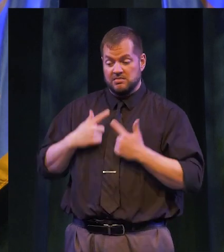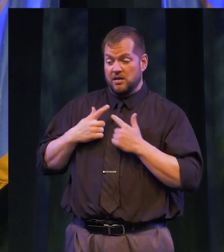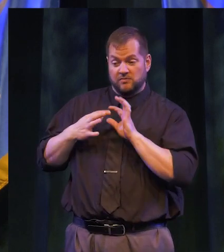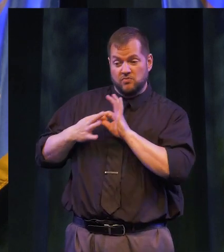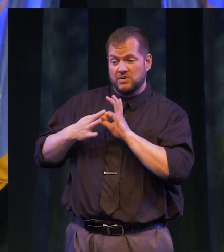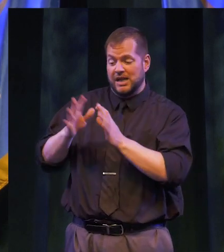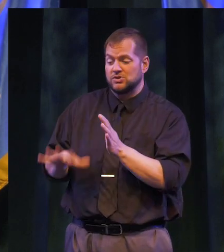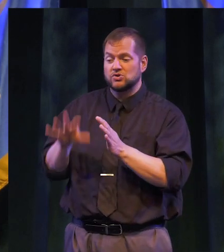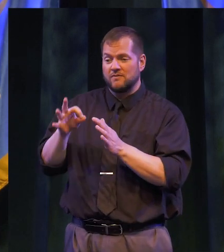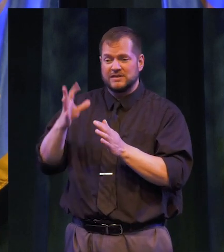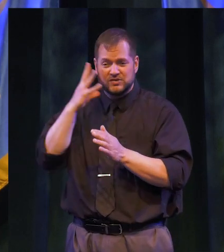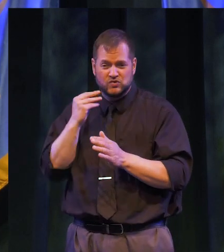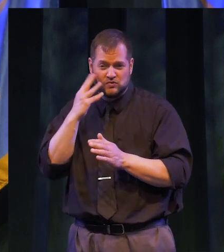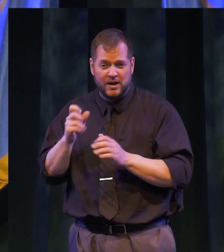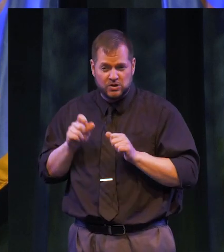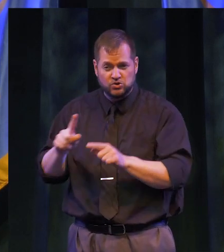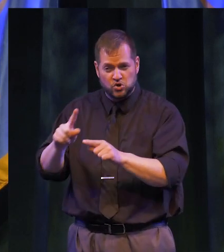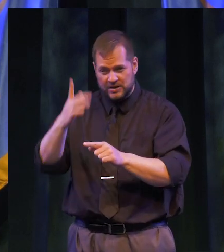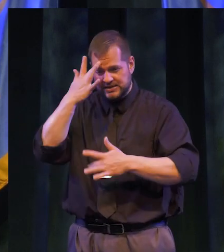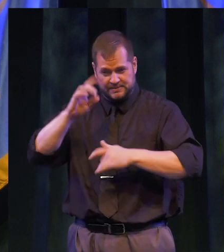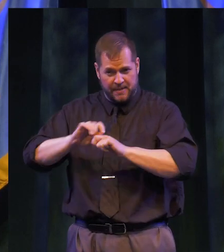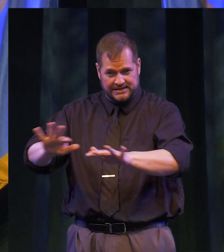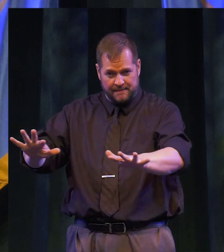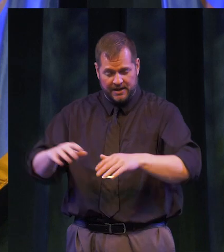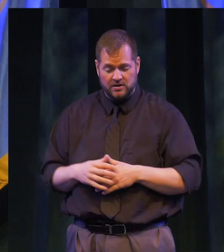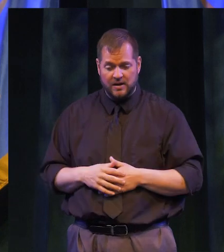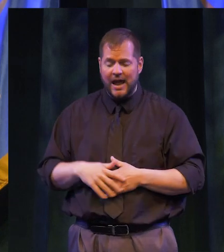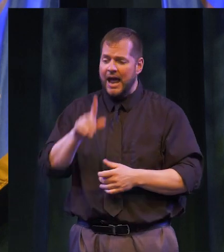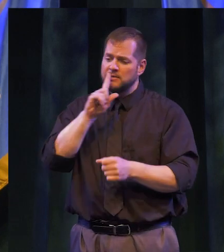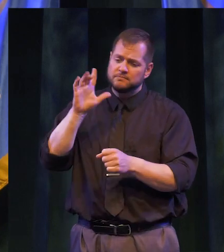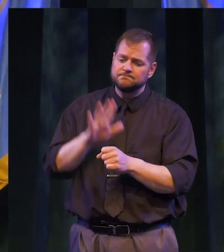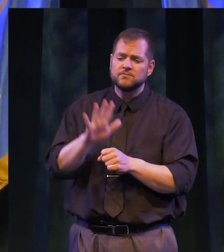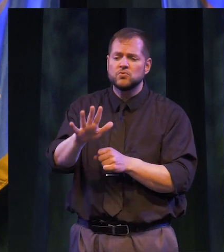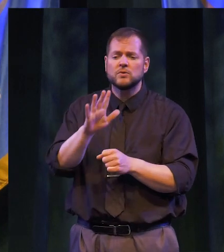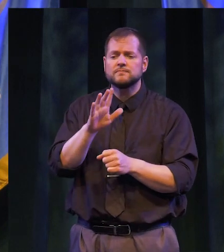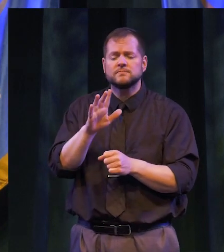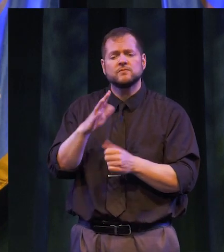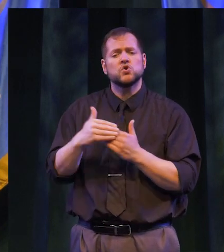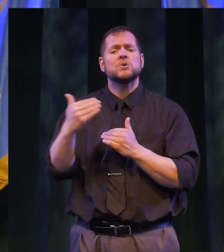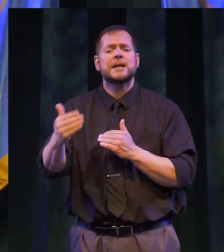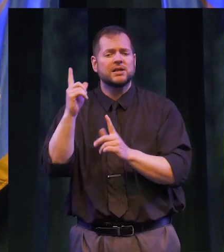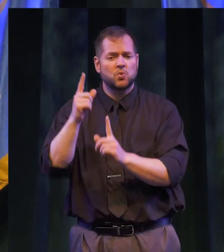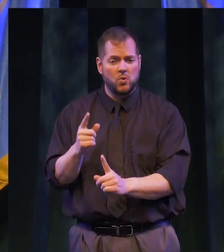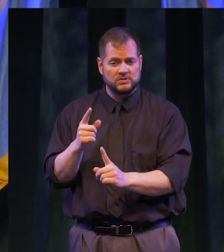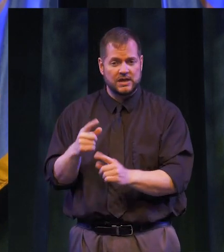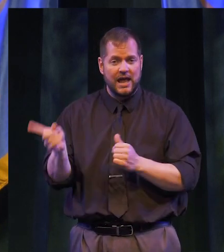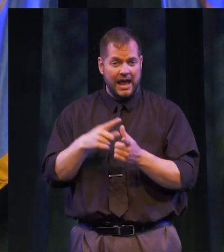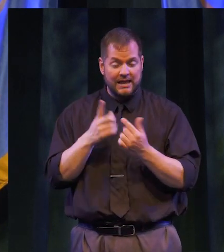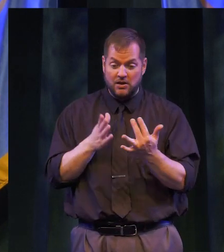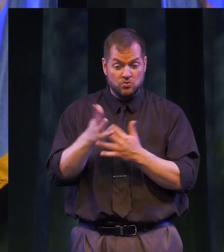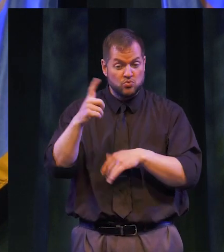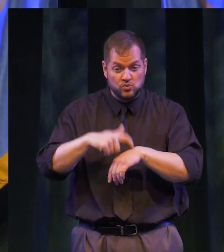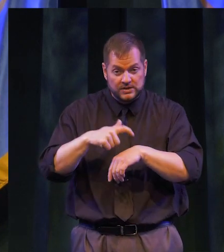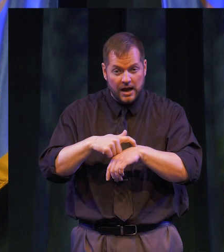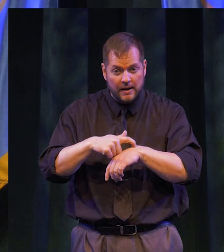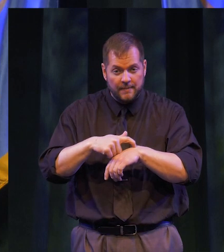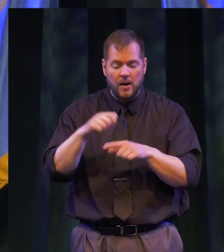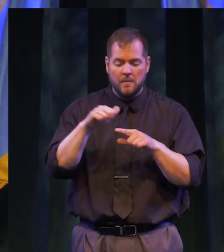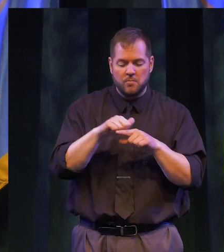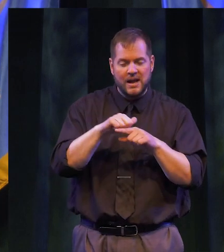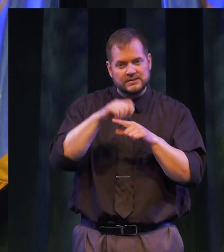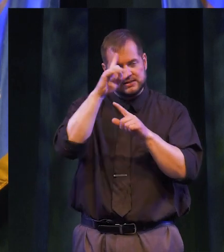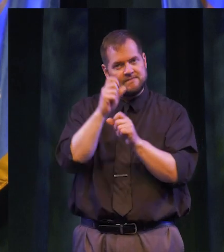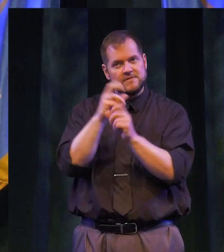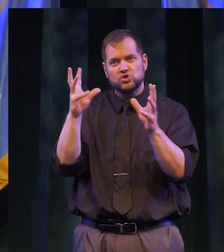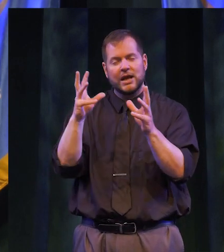you have uncovered during the pandemic -- and—affirm your commitment to your next goals and envision